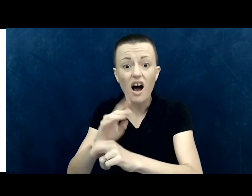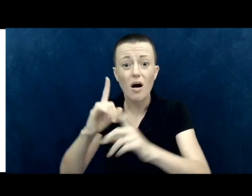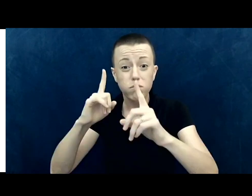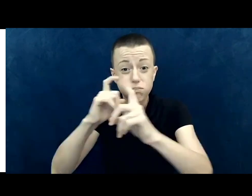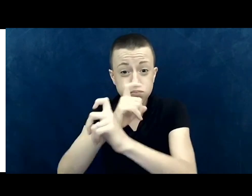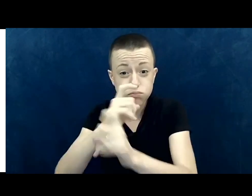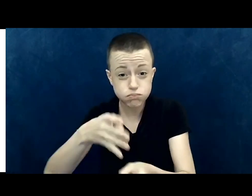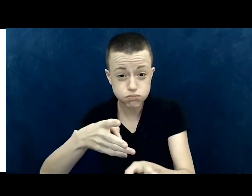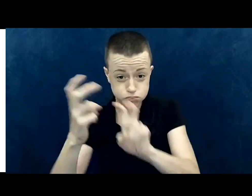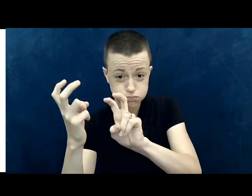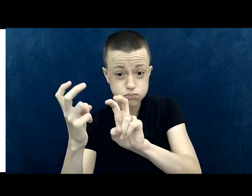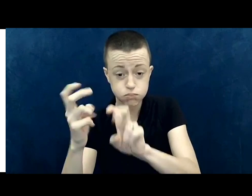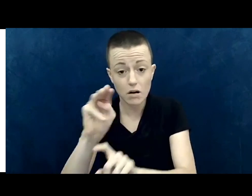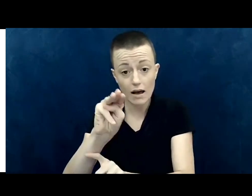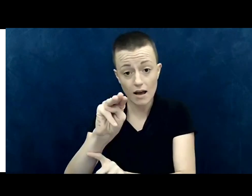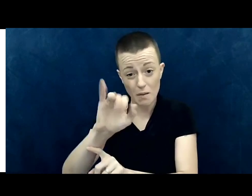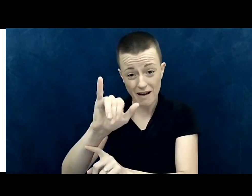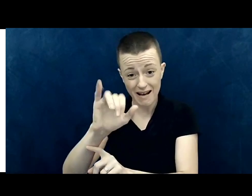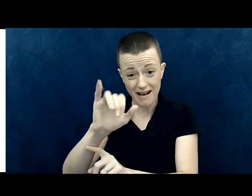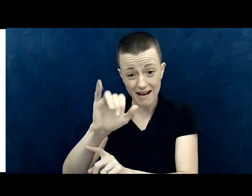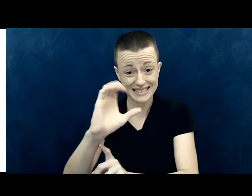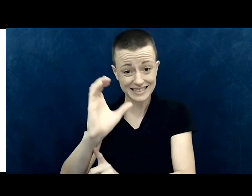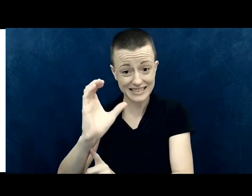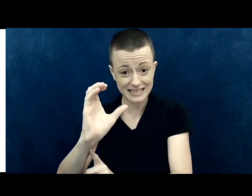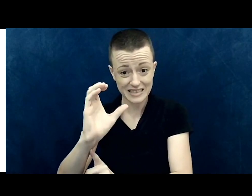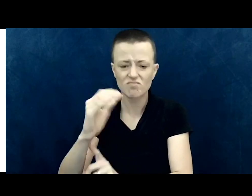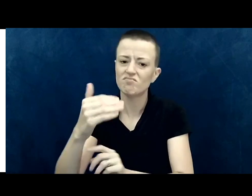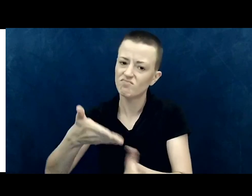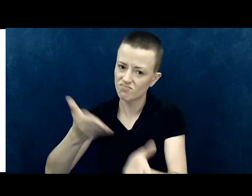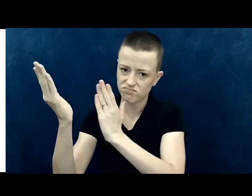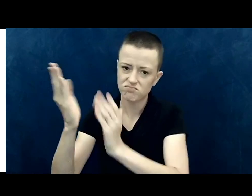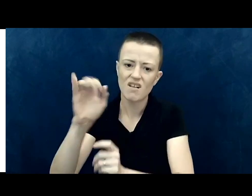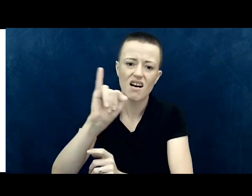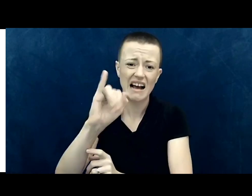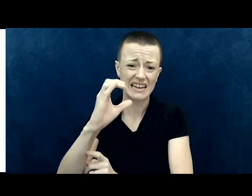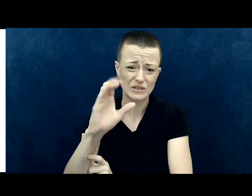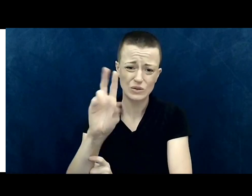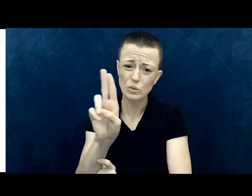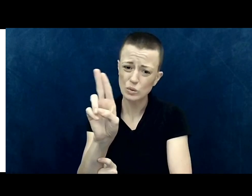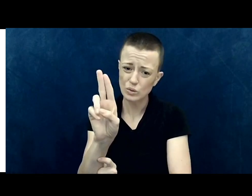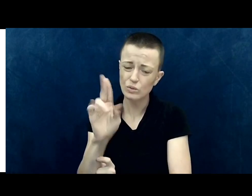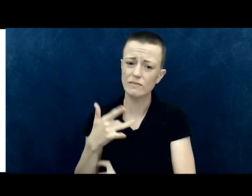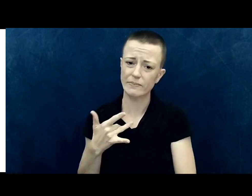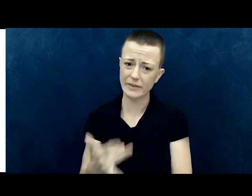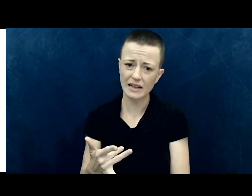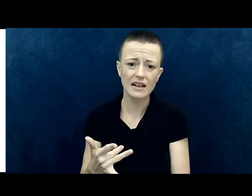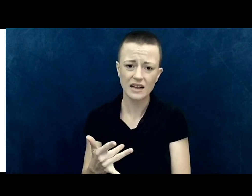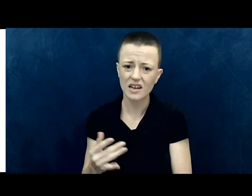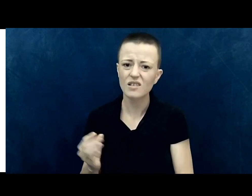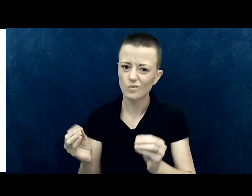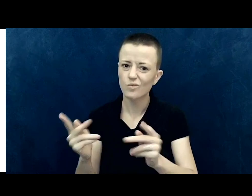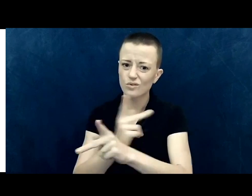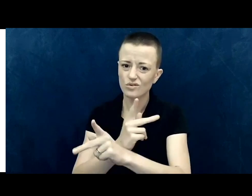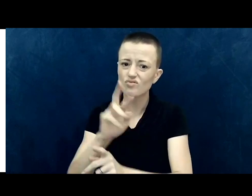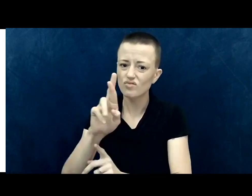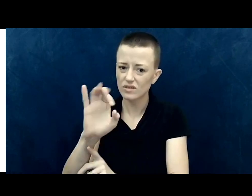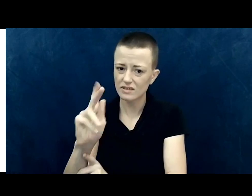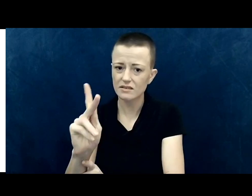When adults who are around children are vaccinated the risk of those children getting sick is much, much lower